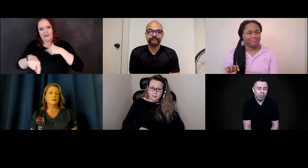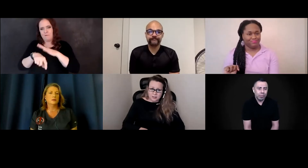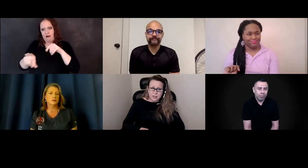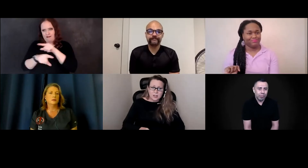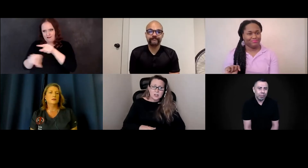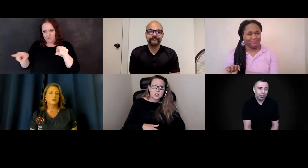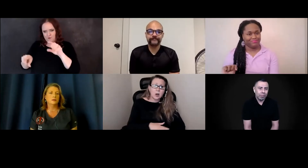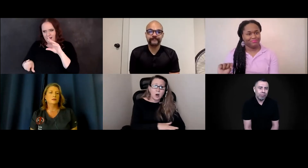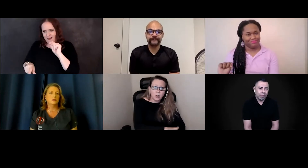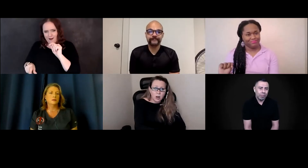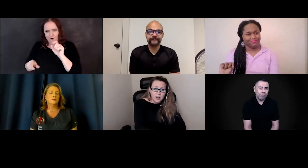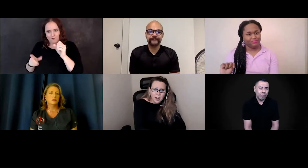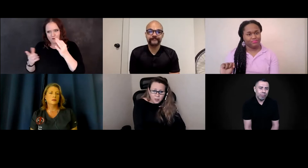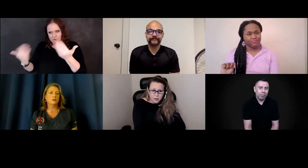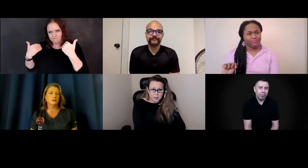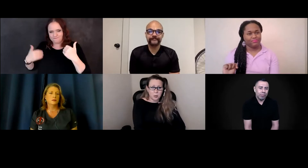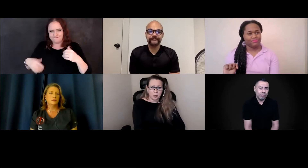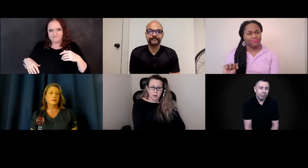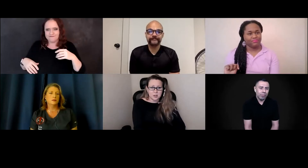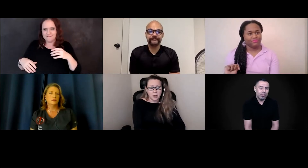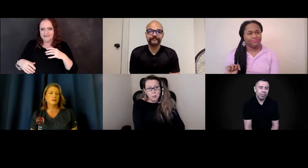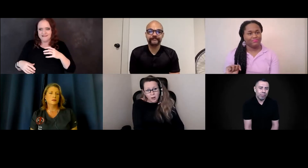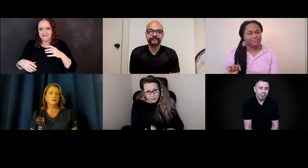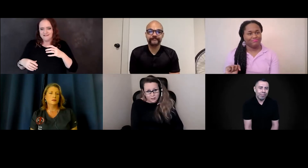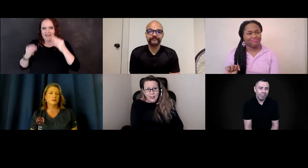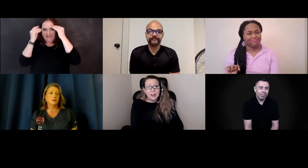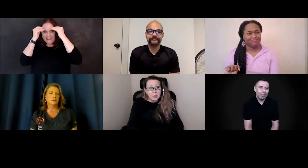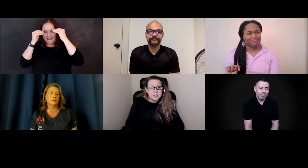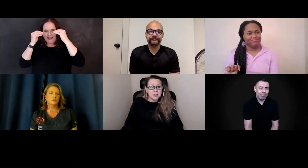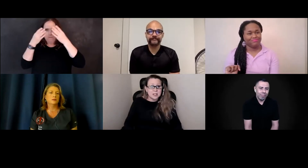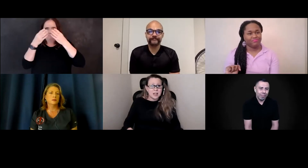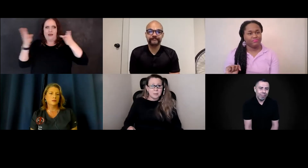And it's on us to call on other interpreters to come on and come into these assignments